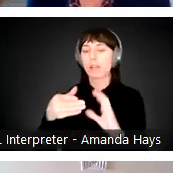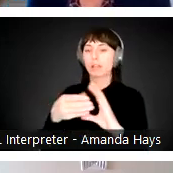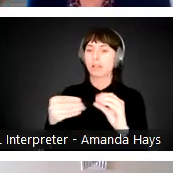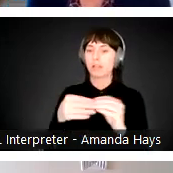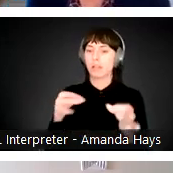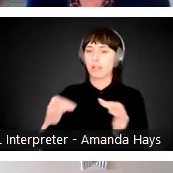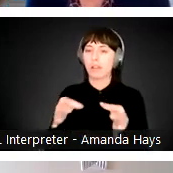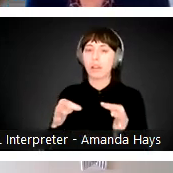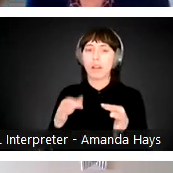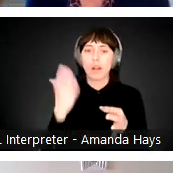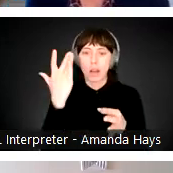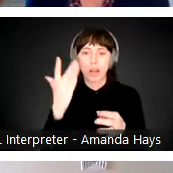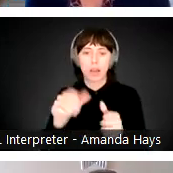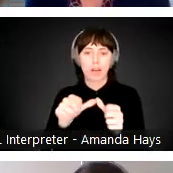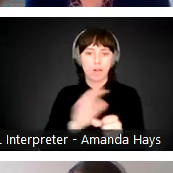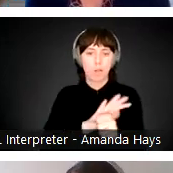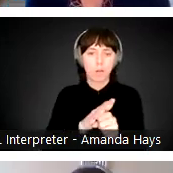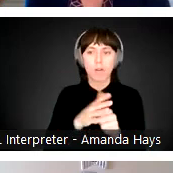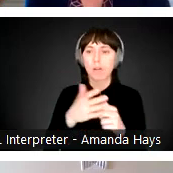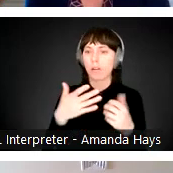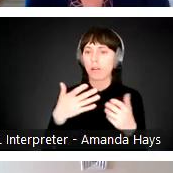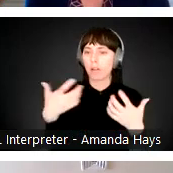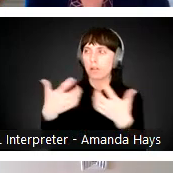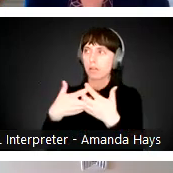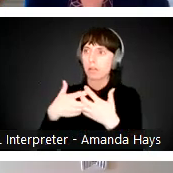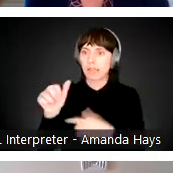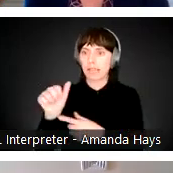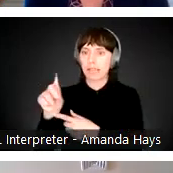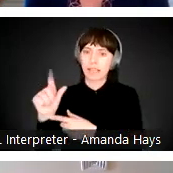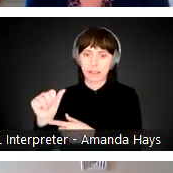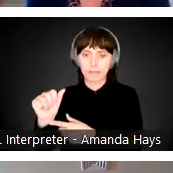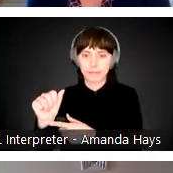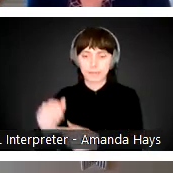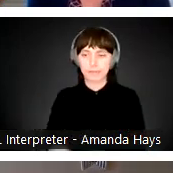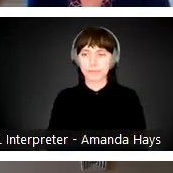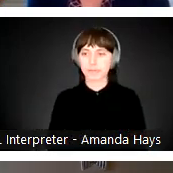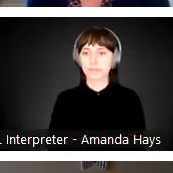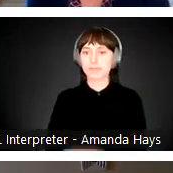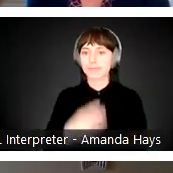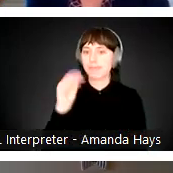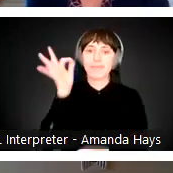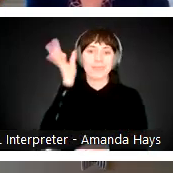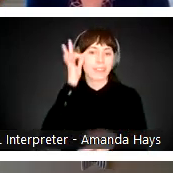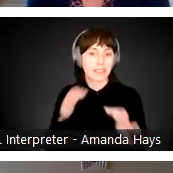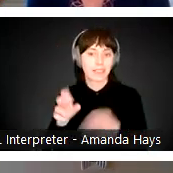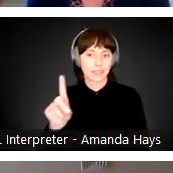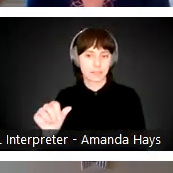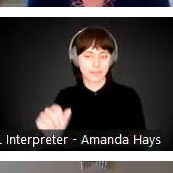federal definition of disability. And outside of that guidance, if you look at